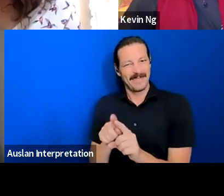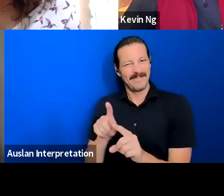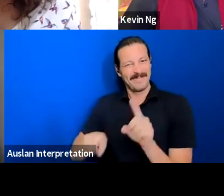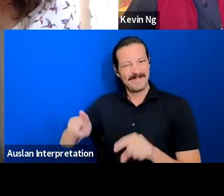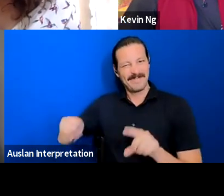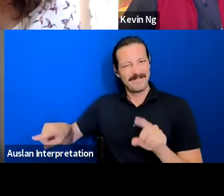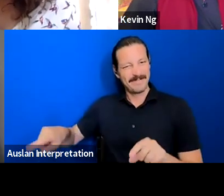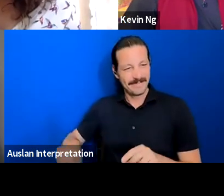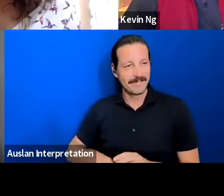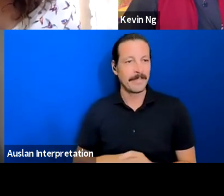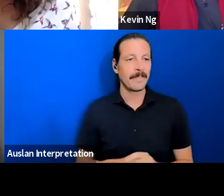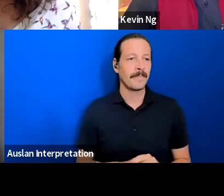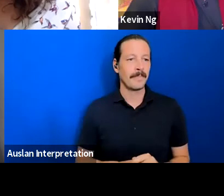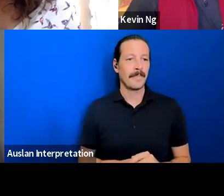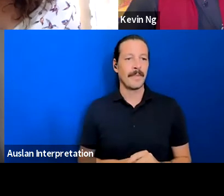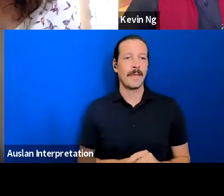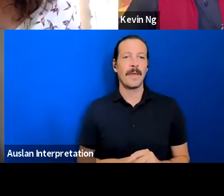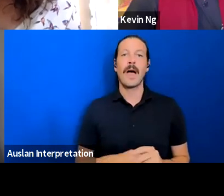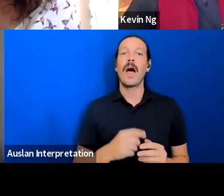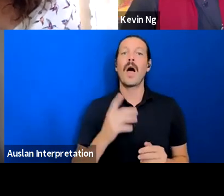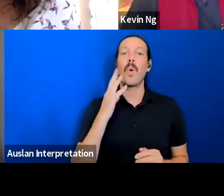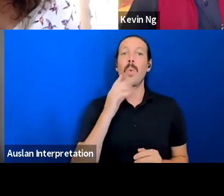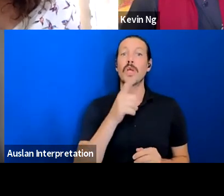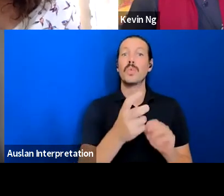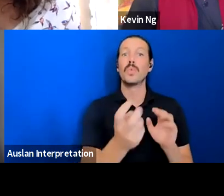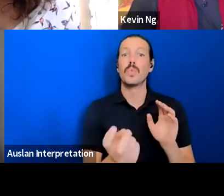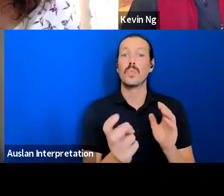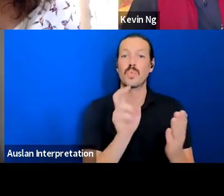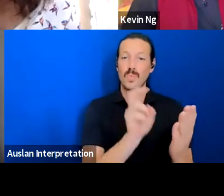in our system we ask you to share your cultural background if you feel comfortable doing that.